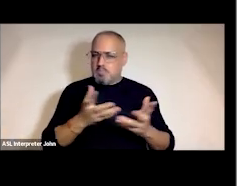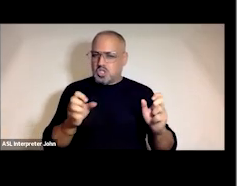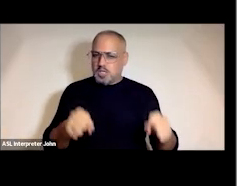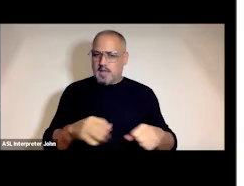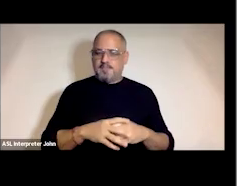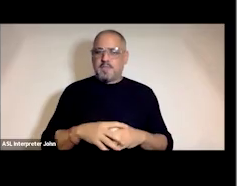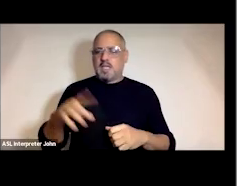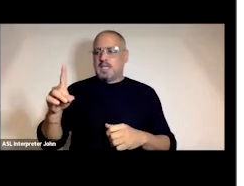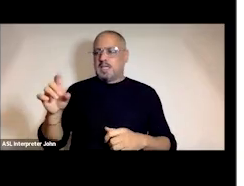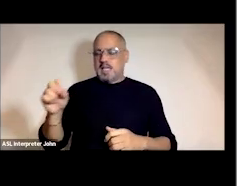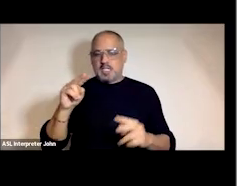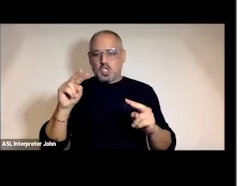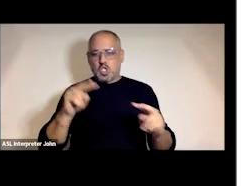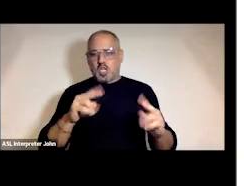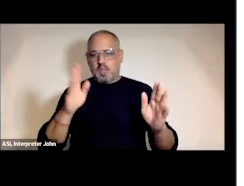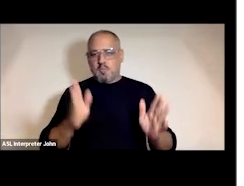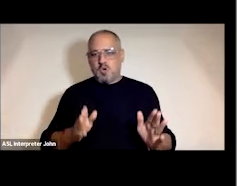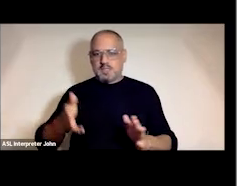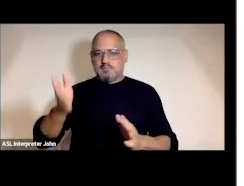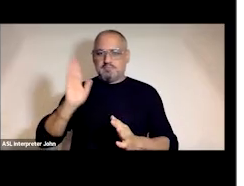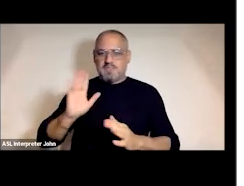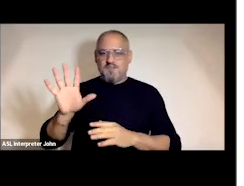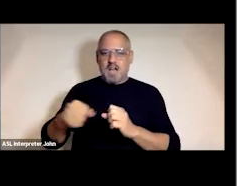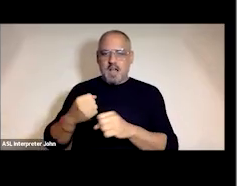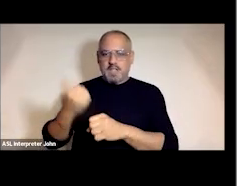DDS is looking at the person's past five years of work.